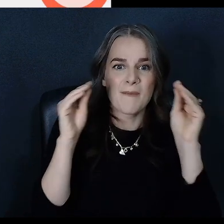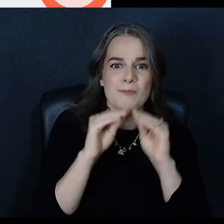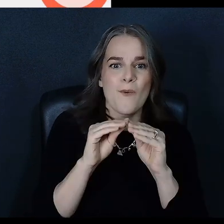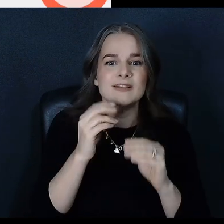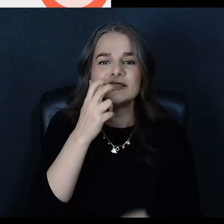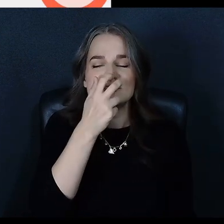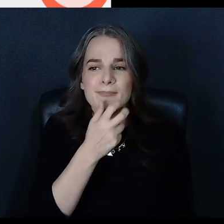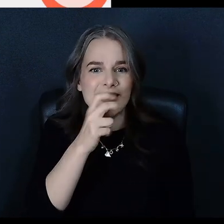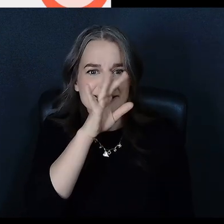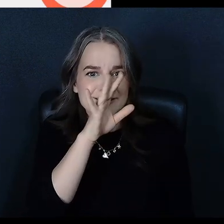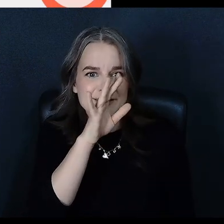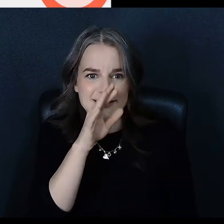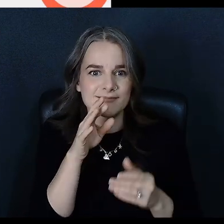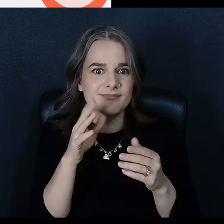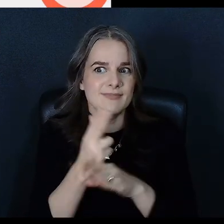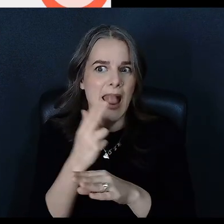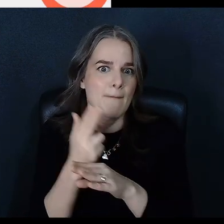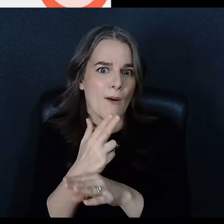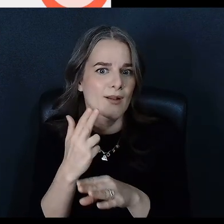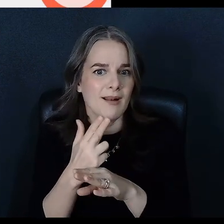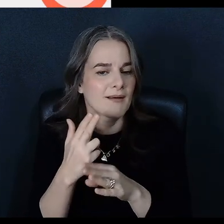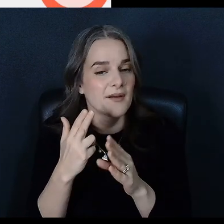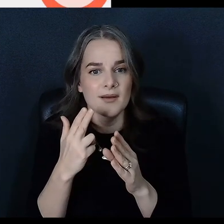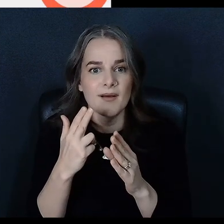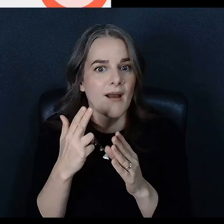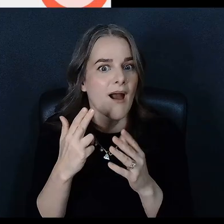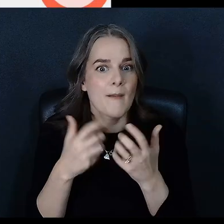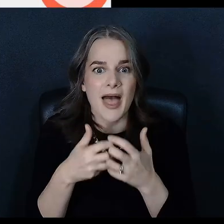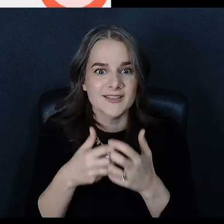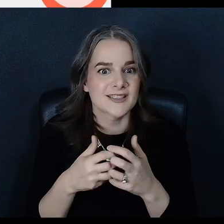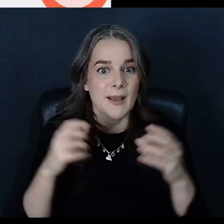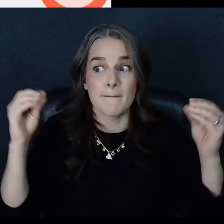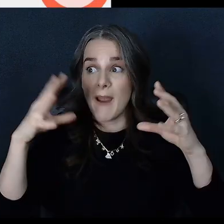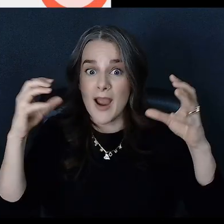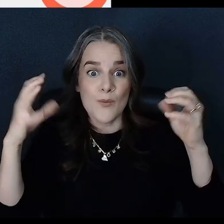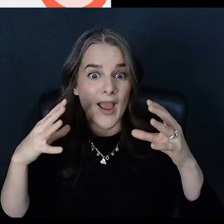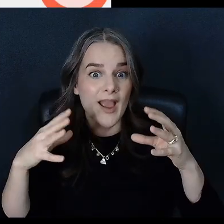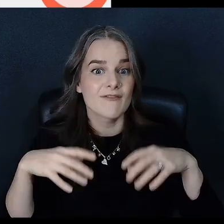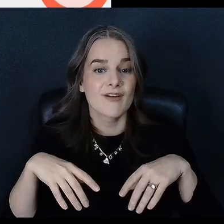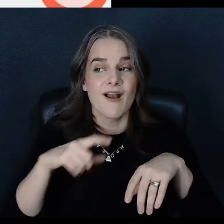refrigerators, coffee makers, microwave ovens-- those kinds of things where I can speak to it,